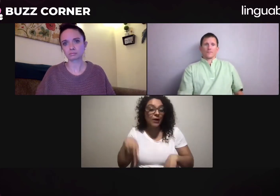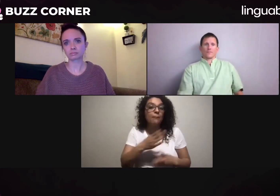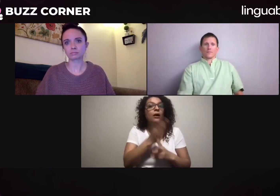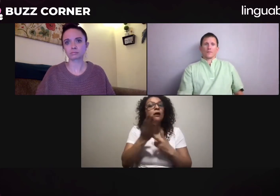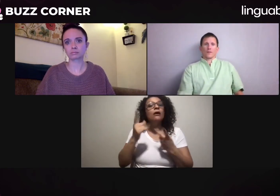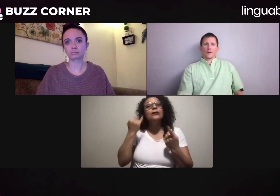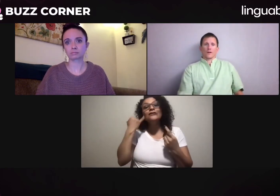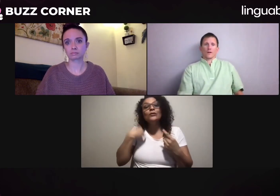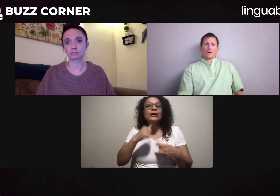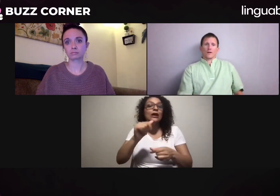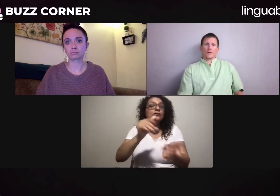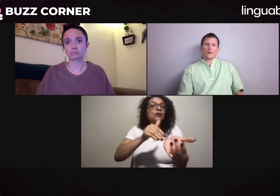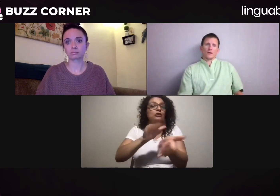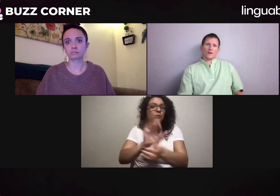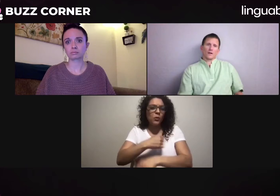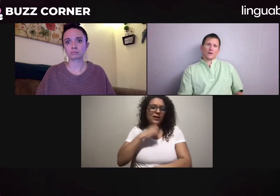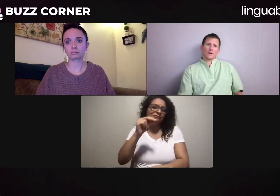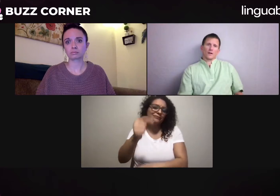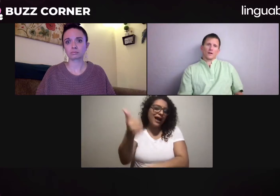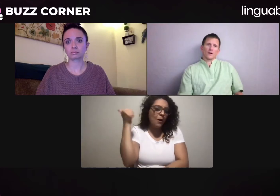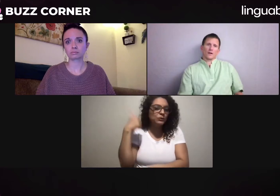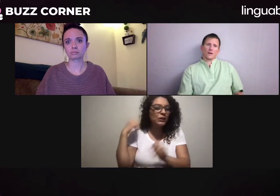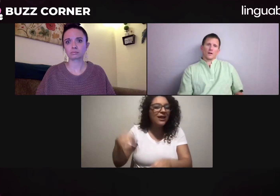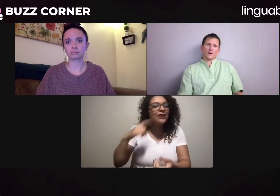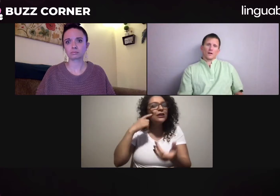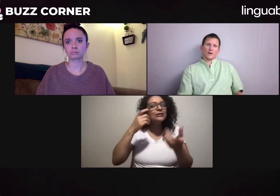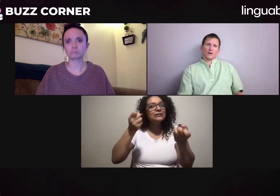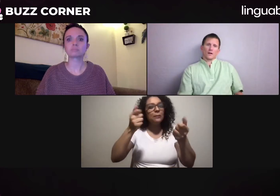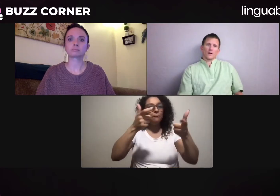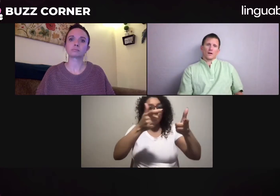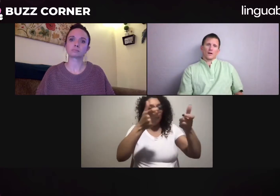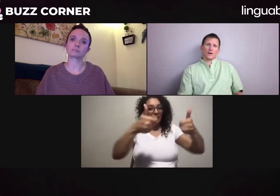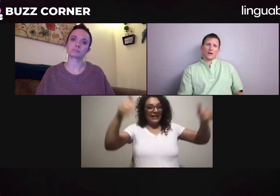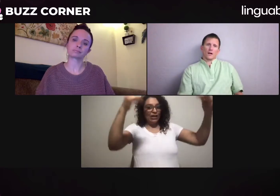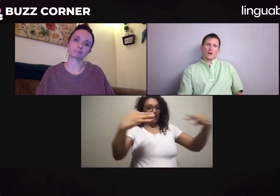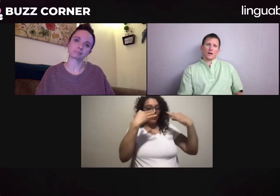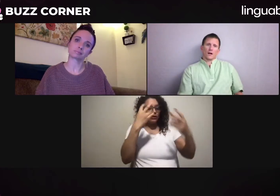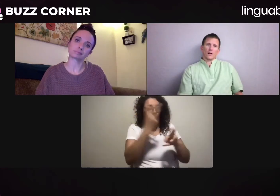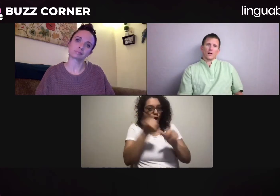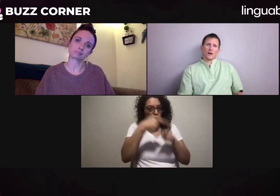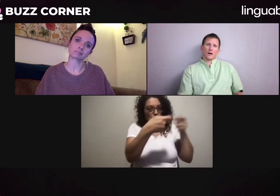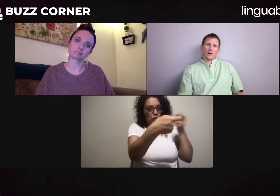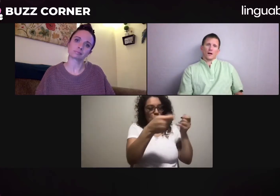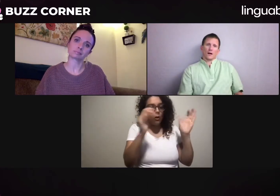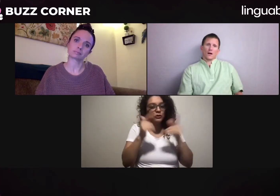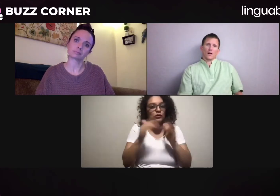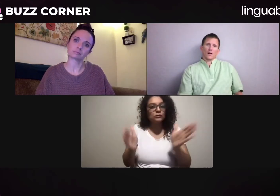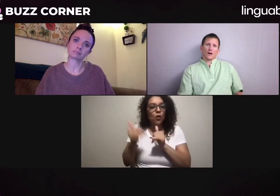And so, you know, we might have a little more control in a in an individual setting like a doctor's office,